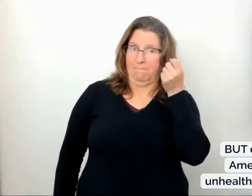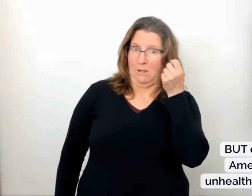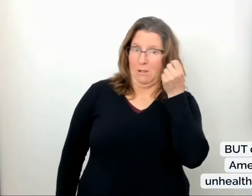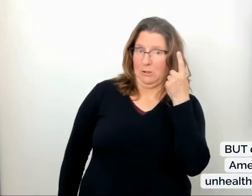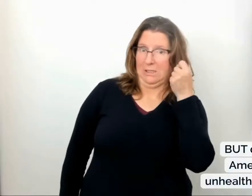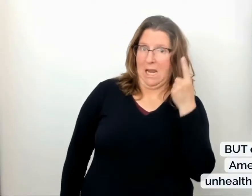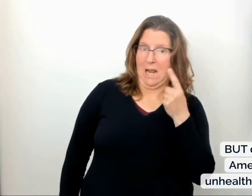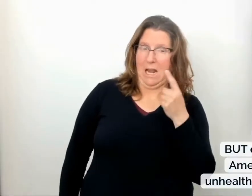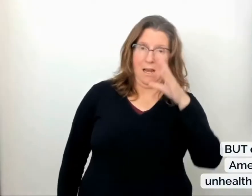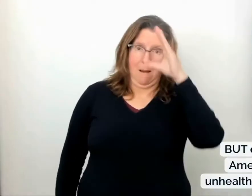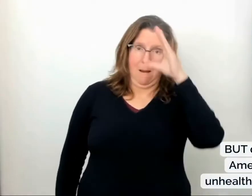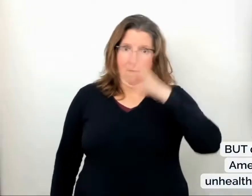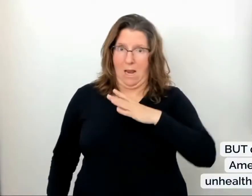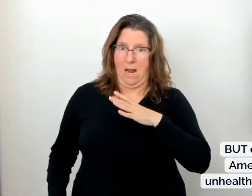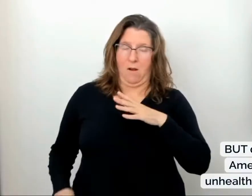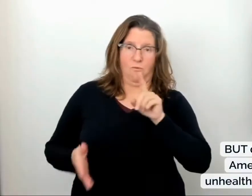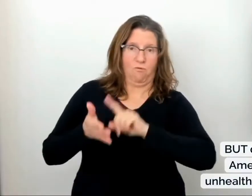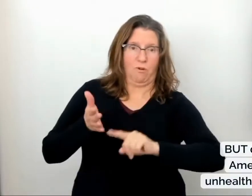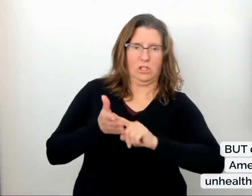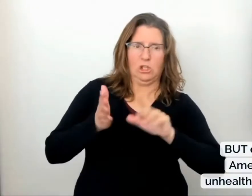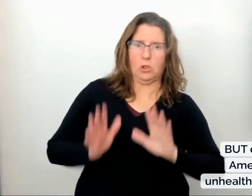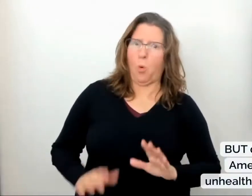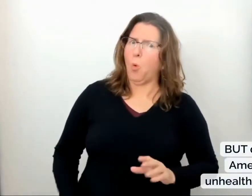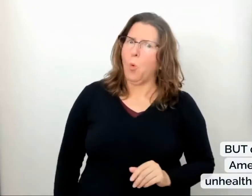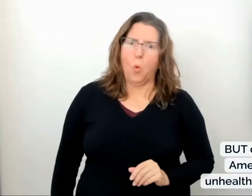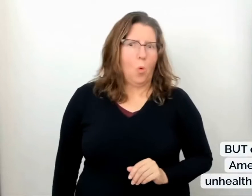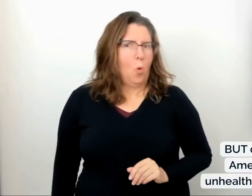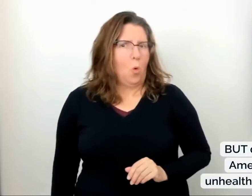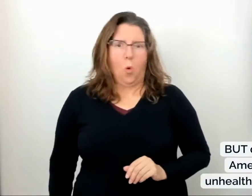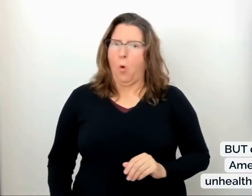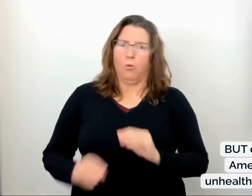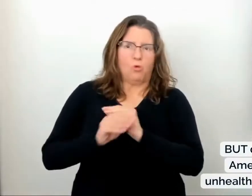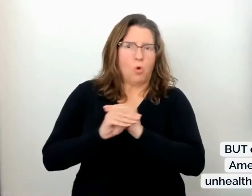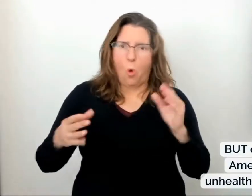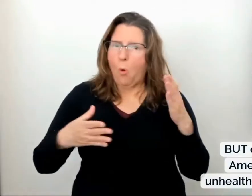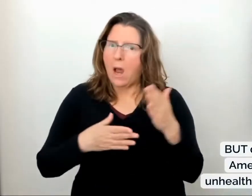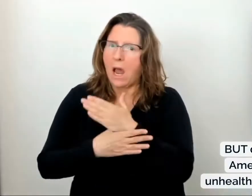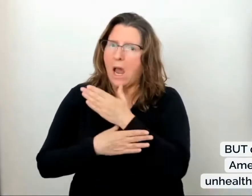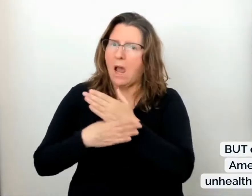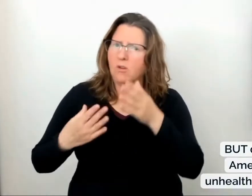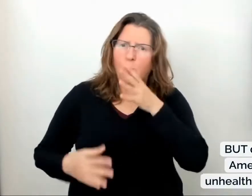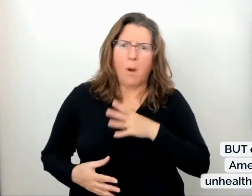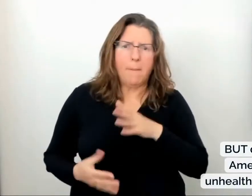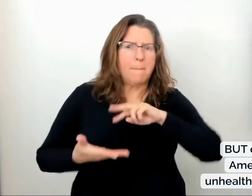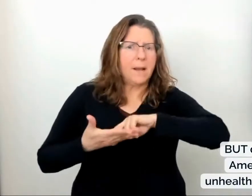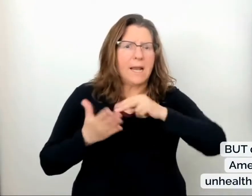While that was understood, we still had male researchers seeking to define the average size for women.